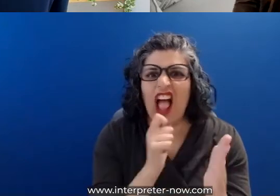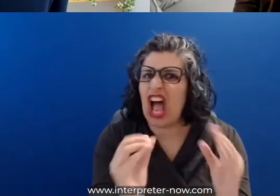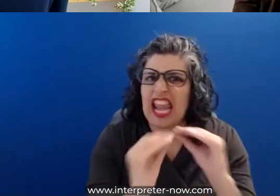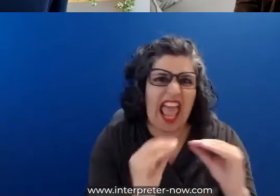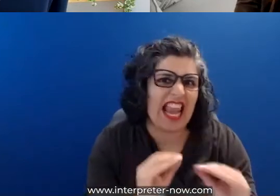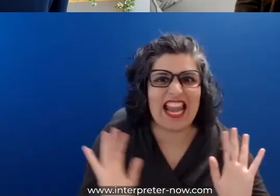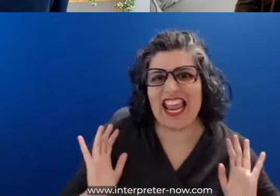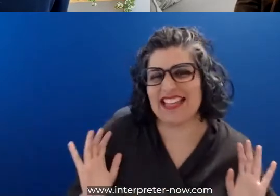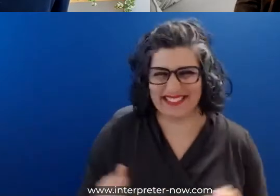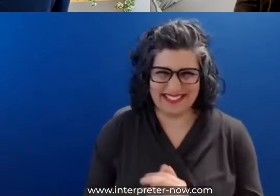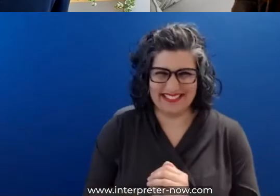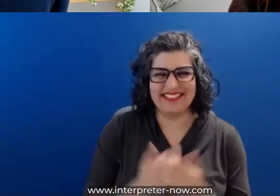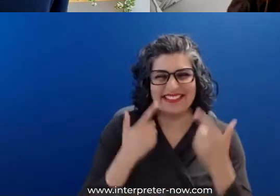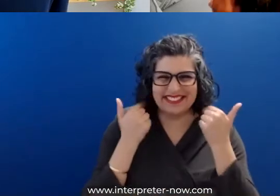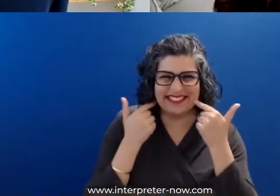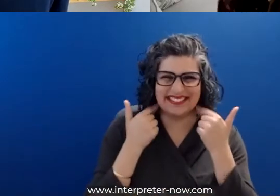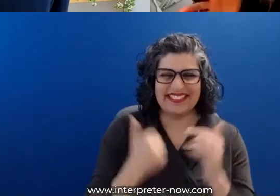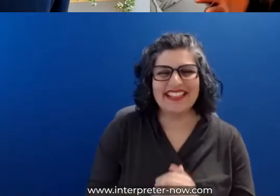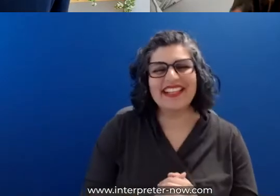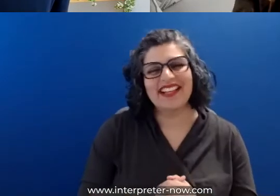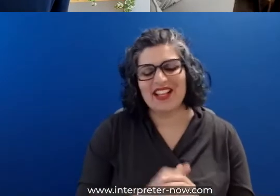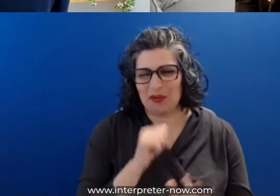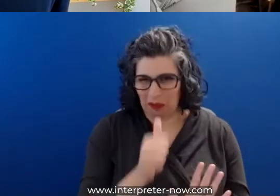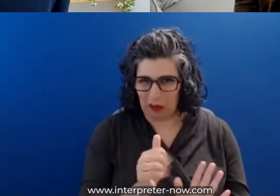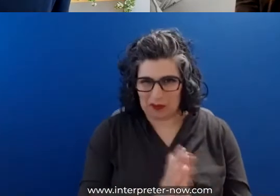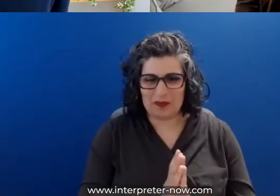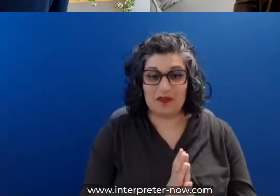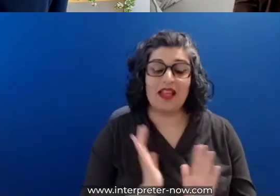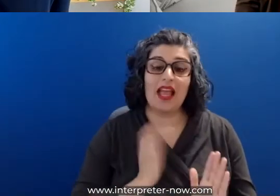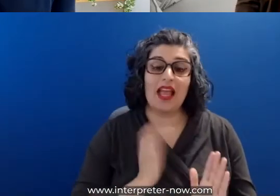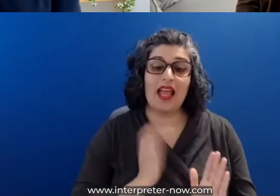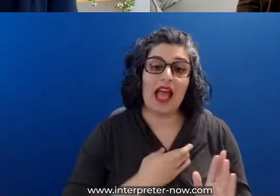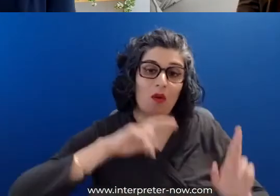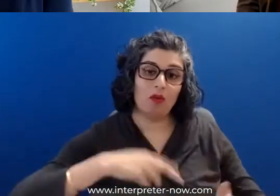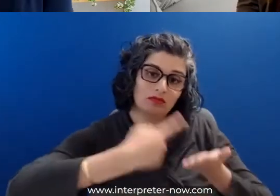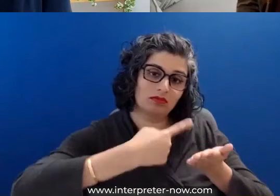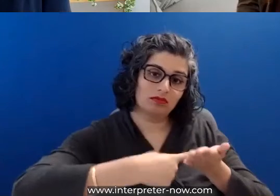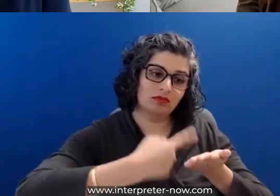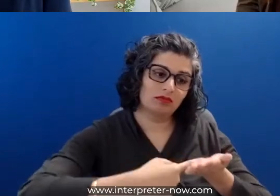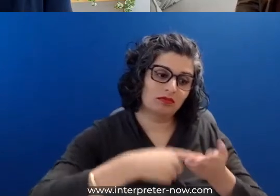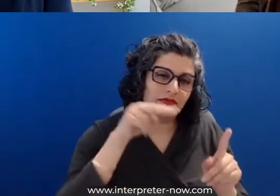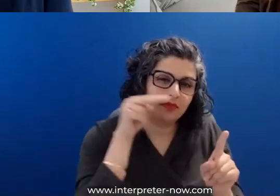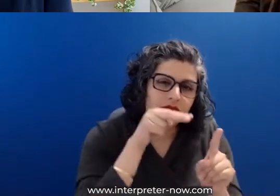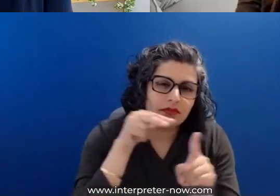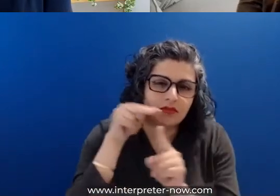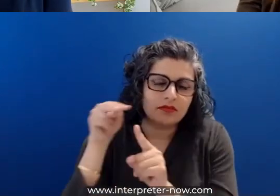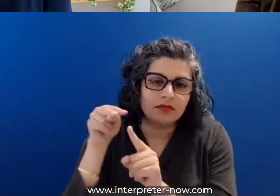time, we won't do it. So our report talks about surveillance at work in two contexts